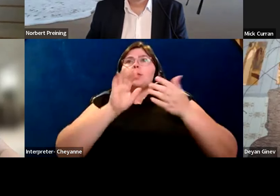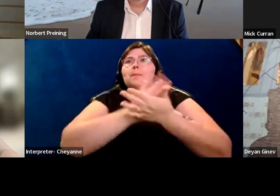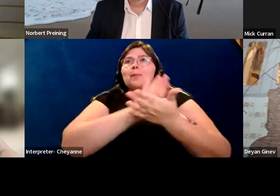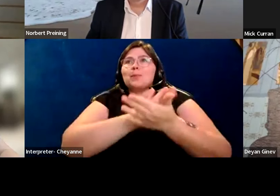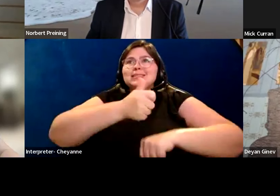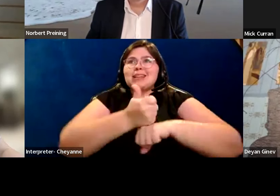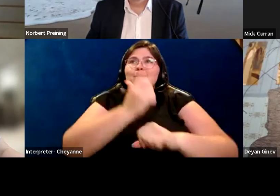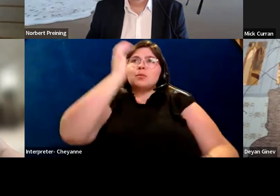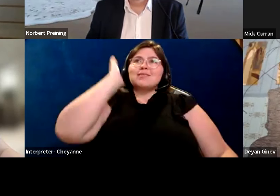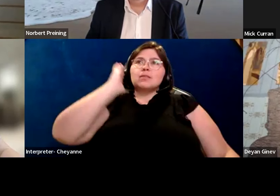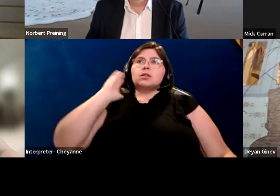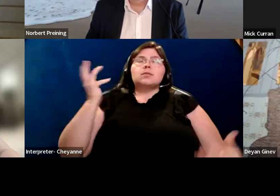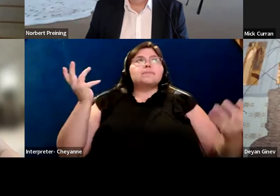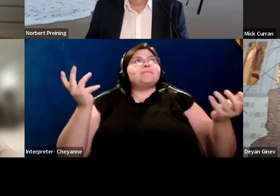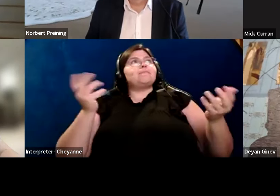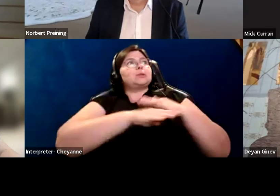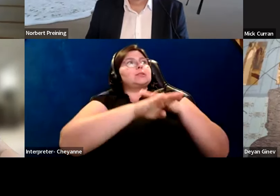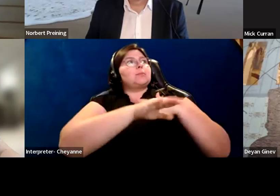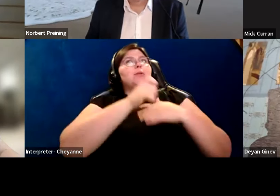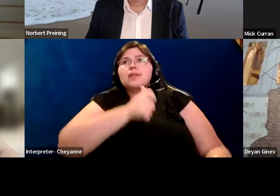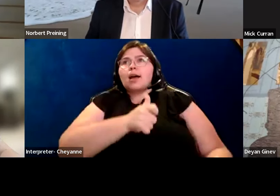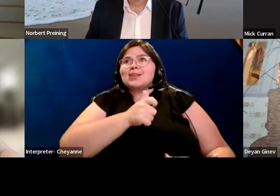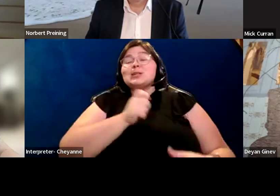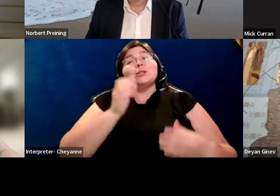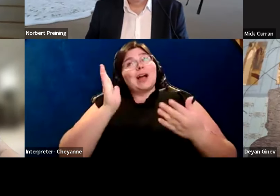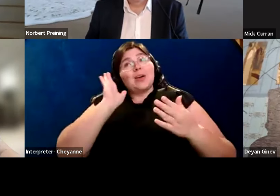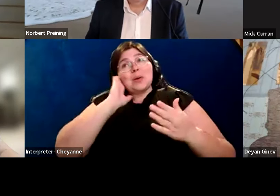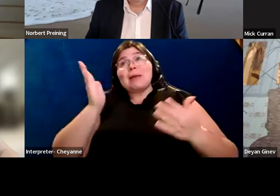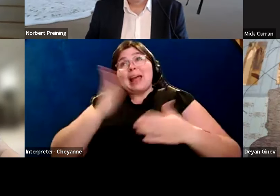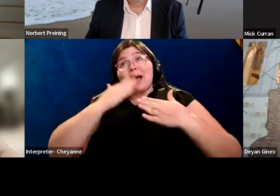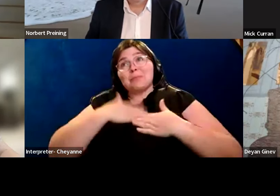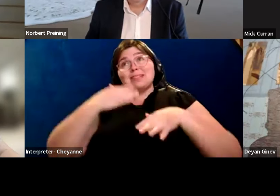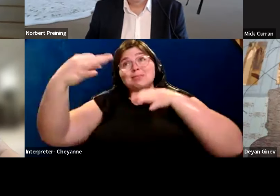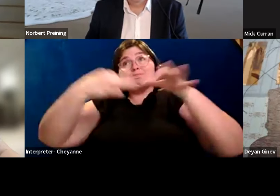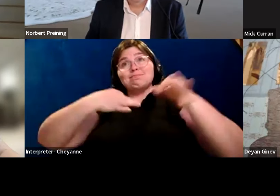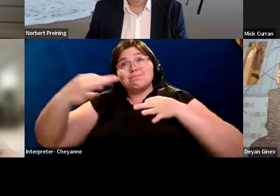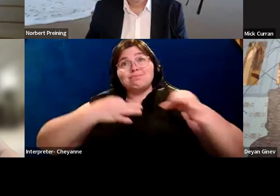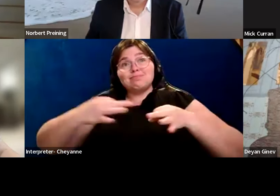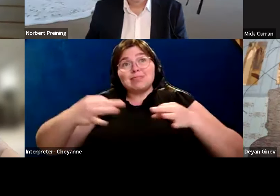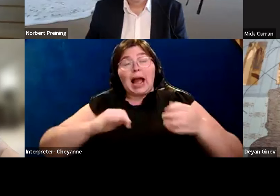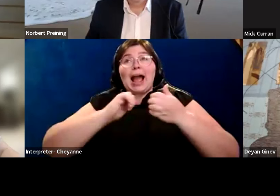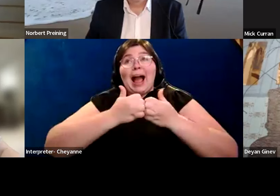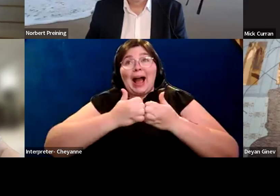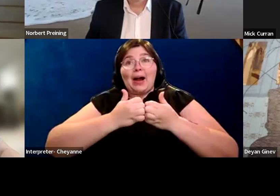So I'd be happy to share my experience about how I deal with non-accessible papers